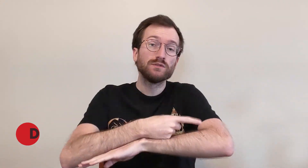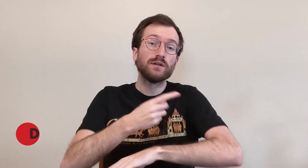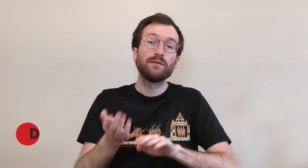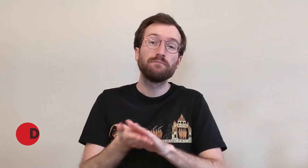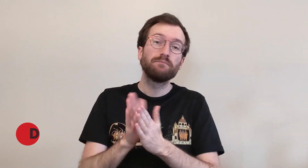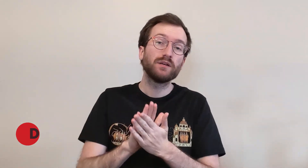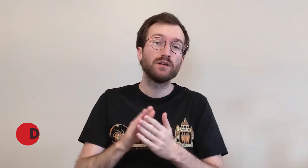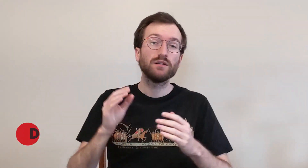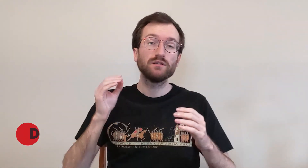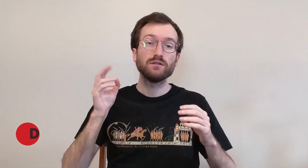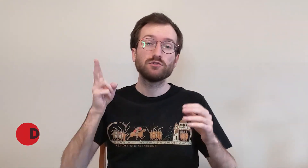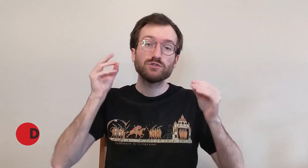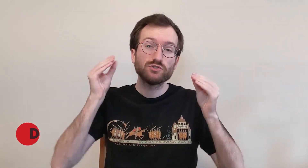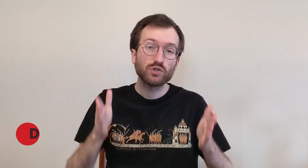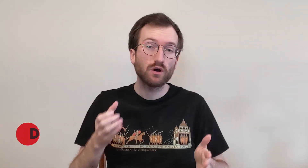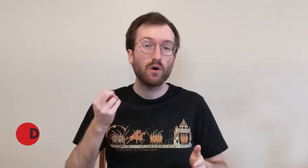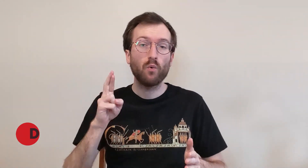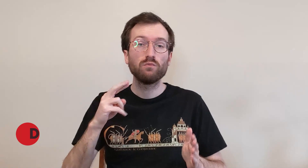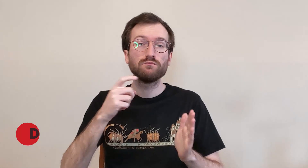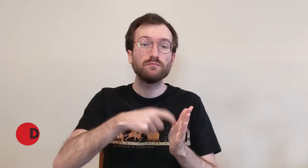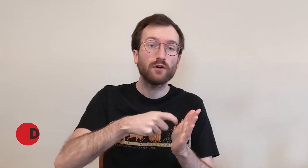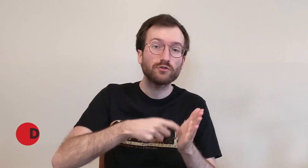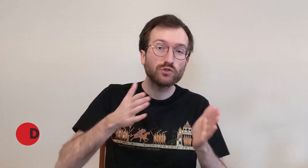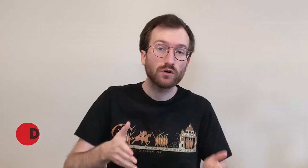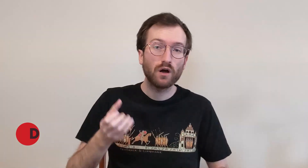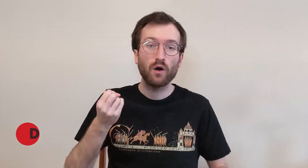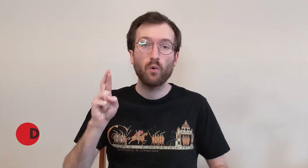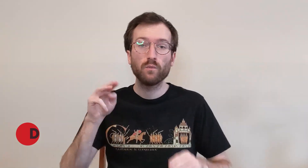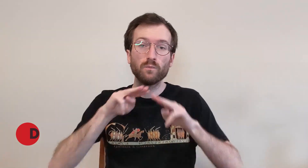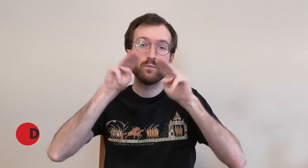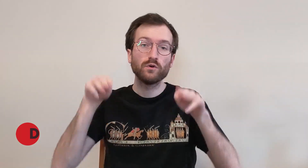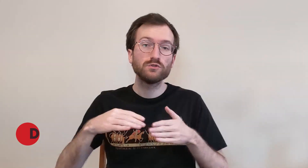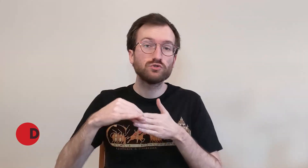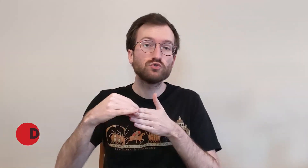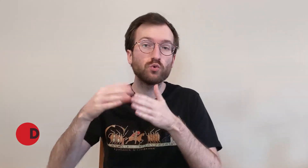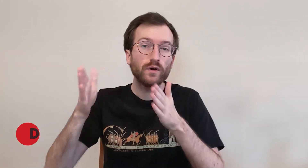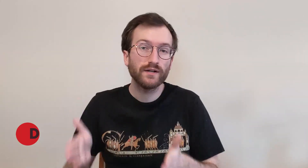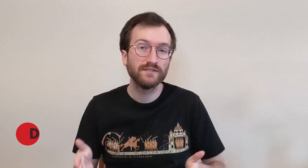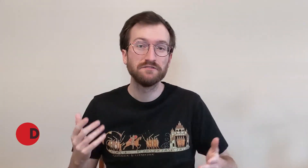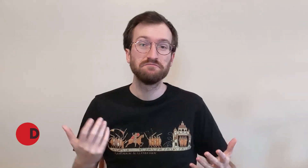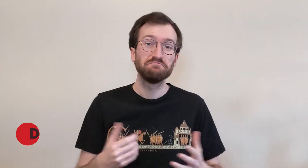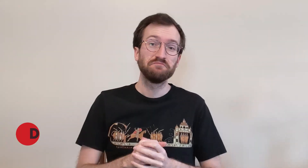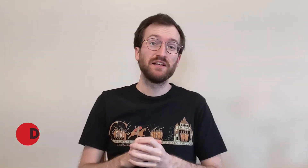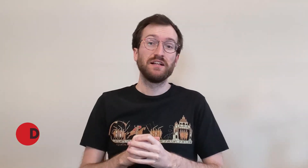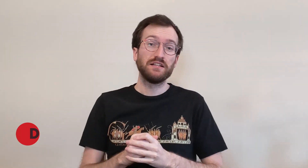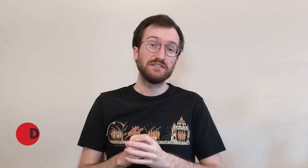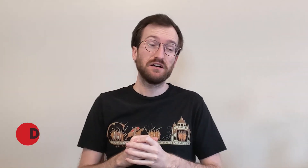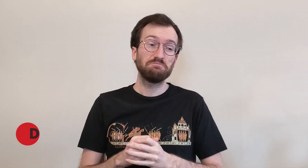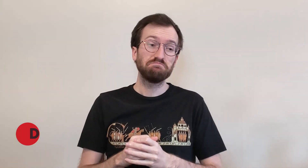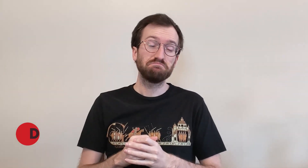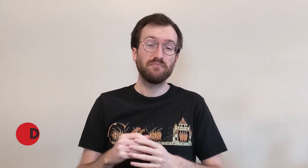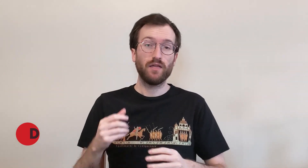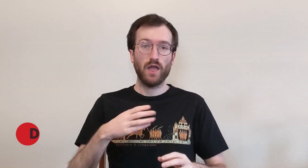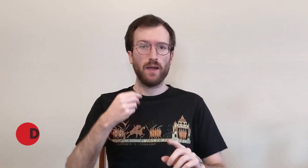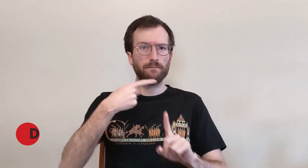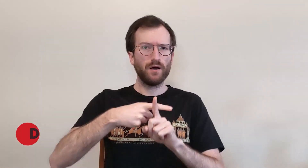Maybe one day I’ll become a history teacher, an archaeologist, or a museum guide.